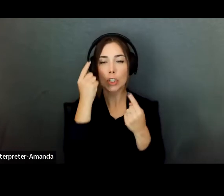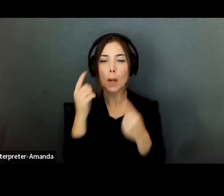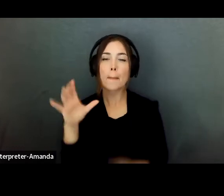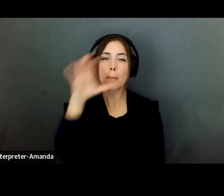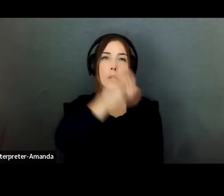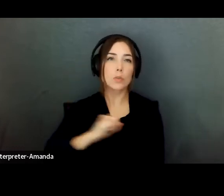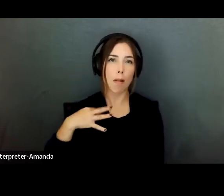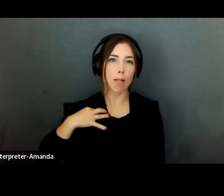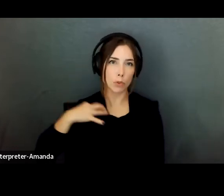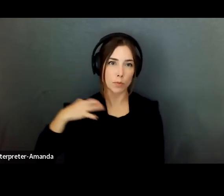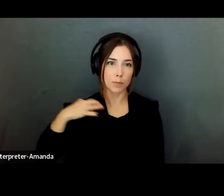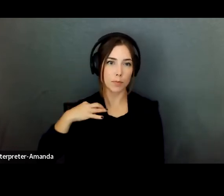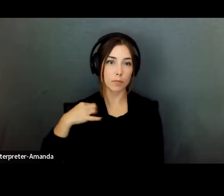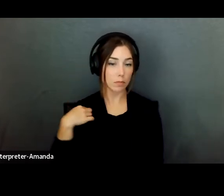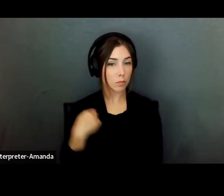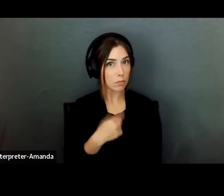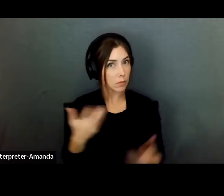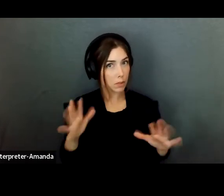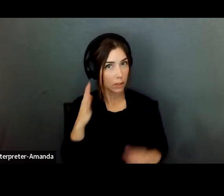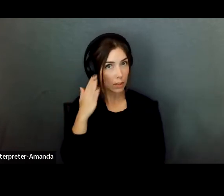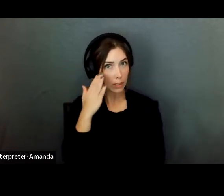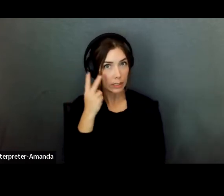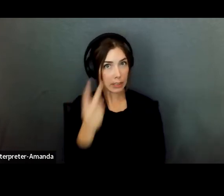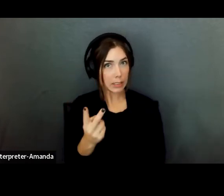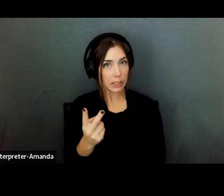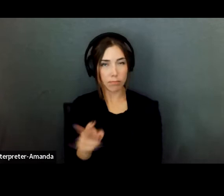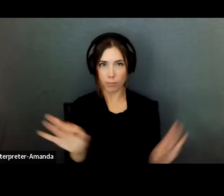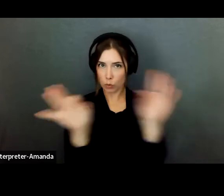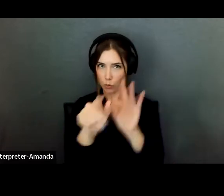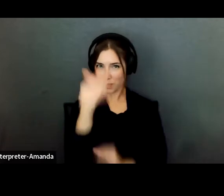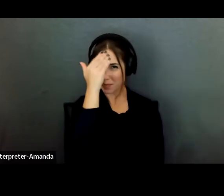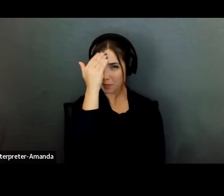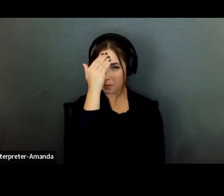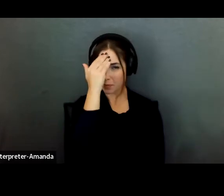And we have seen, it's really important for you all to know, we have seen already when